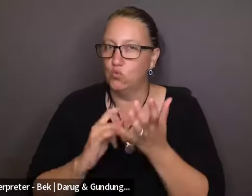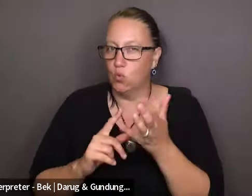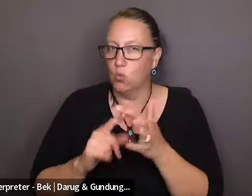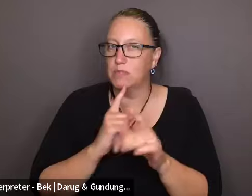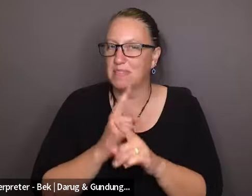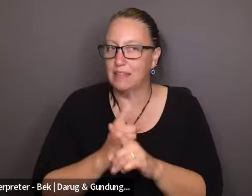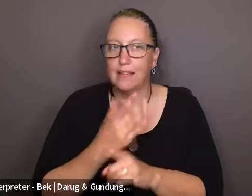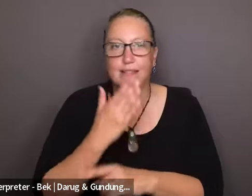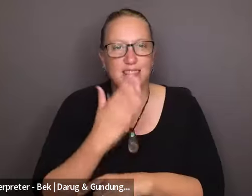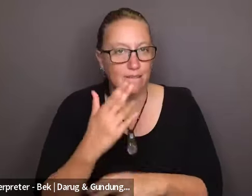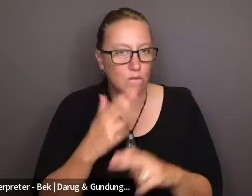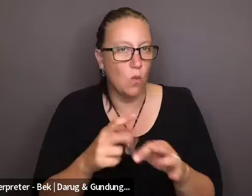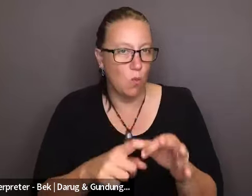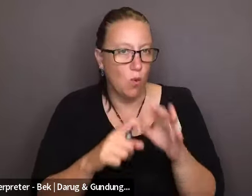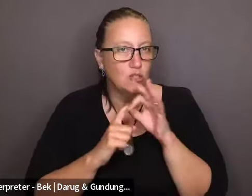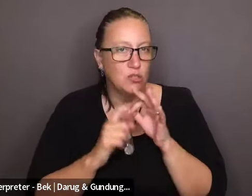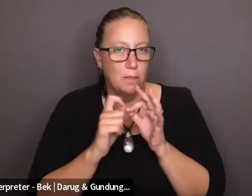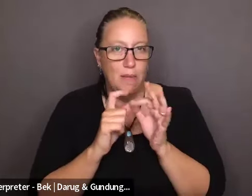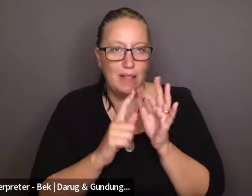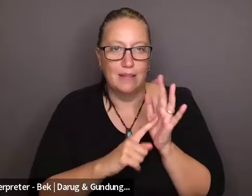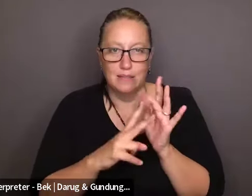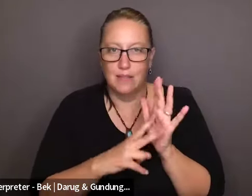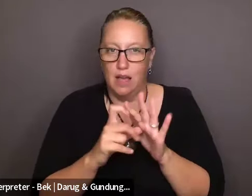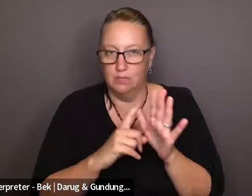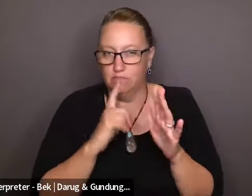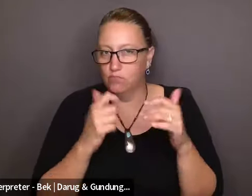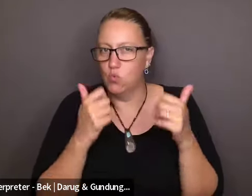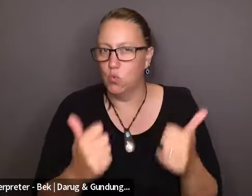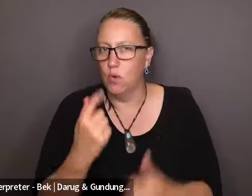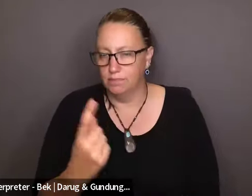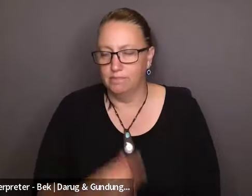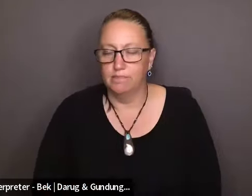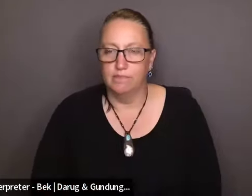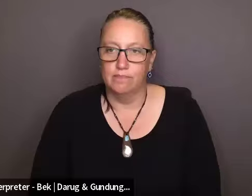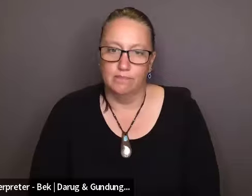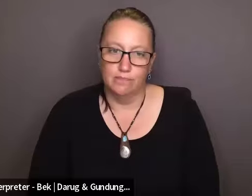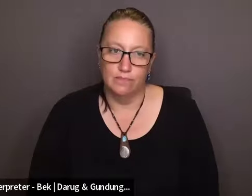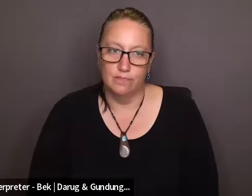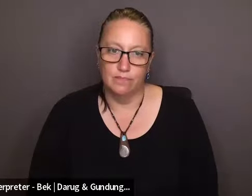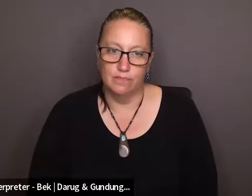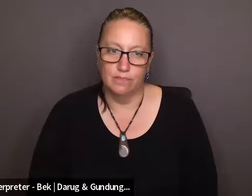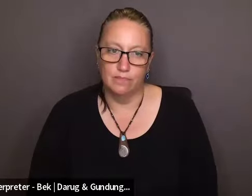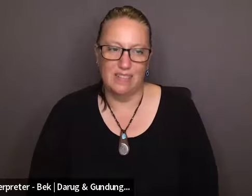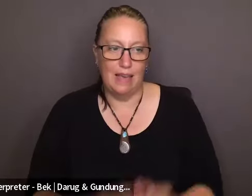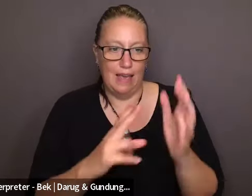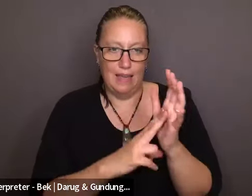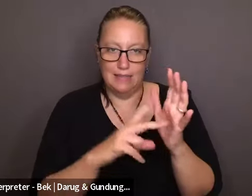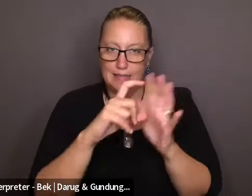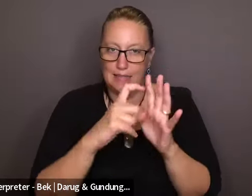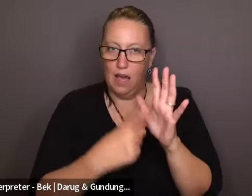over to Sue to answer that one , and I'll add on to you, Sue, at the end of that SUE: Thank you. Thank you, Belinda